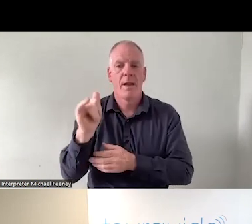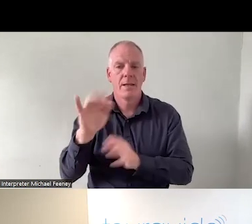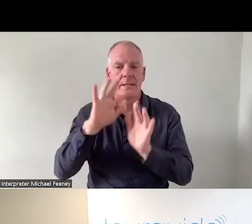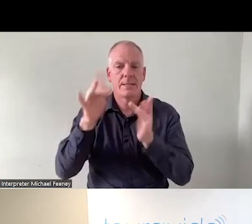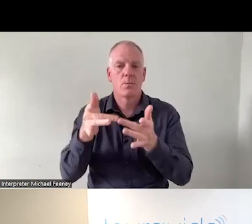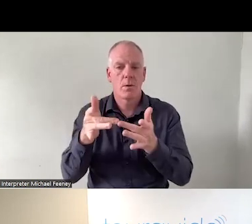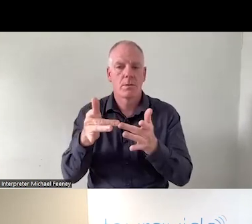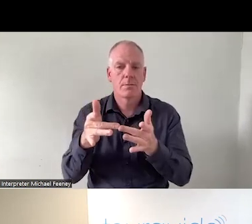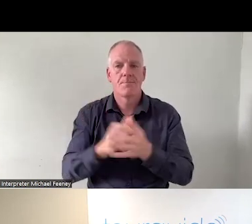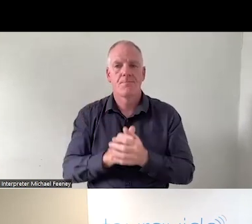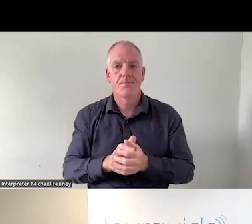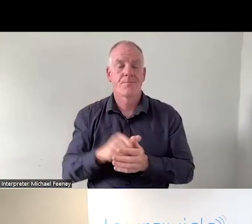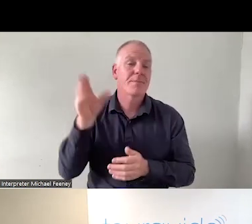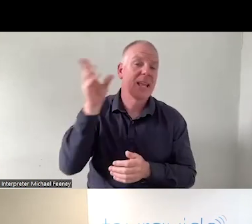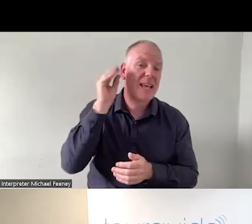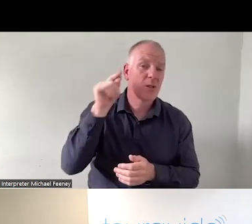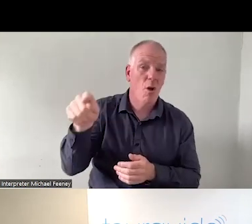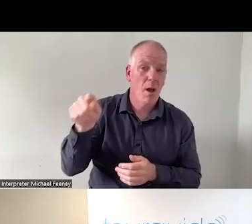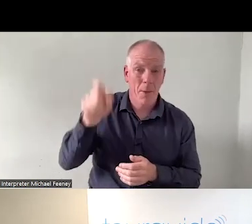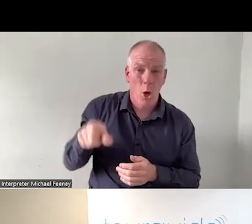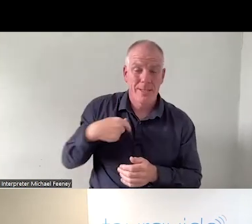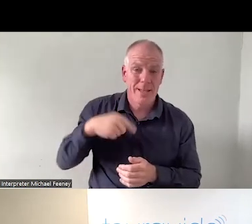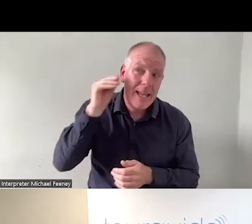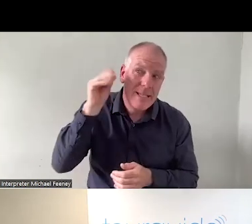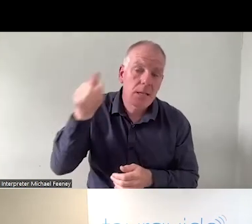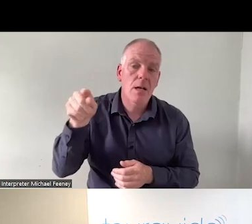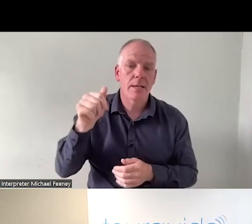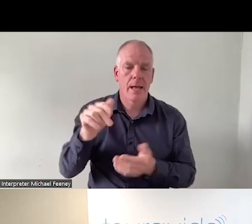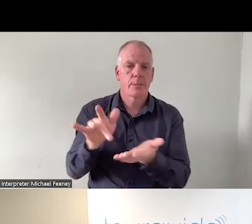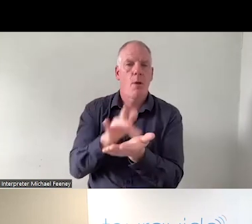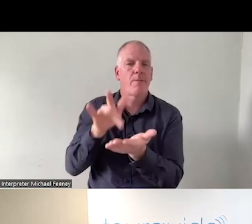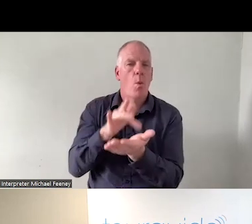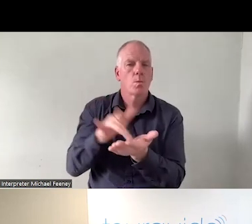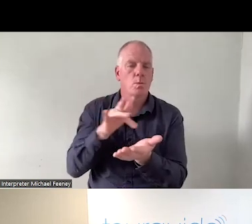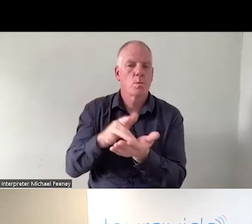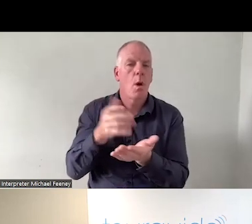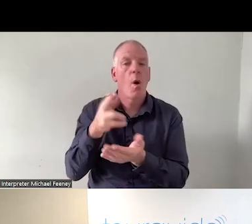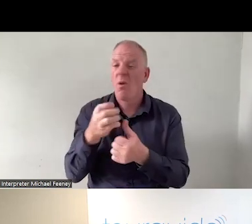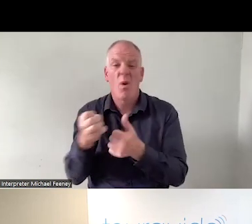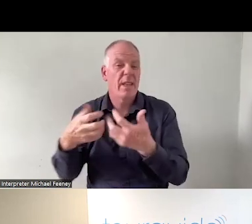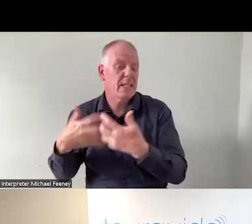Now, the listener will either use a smartphone or other device,